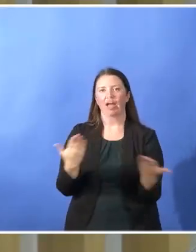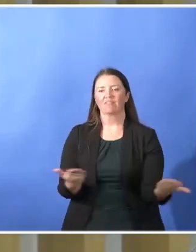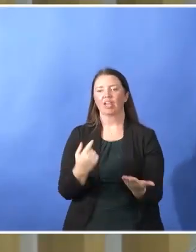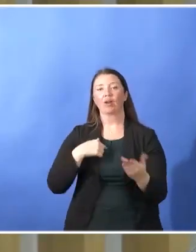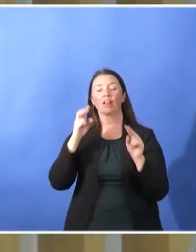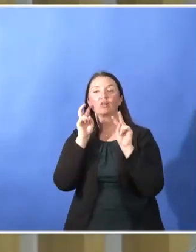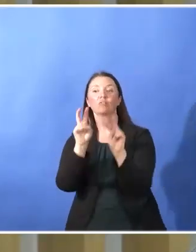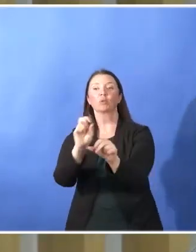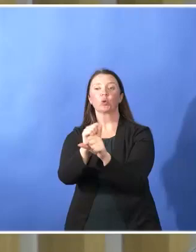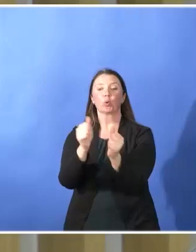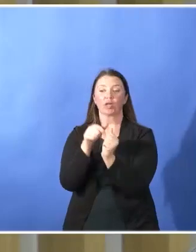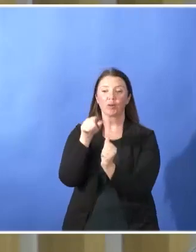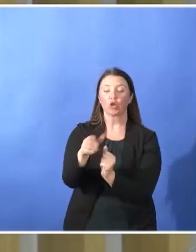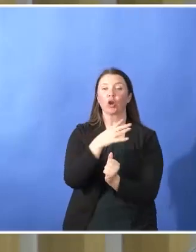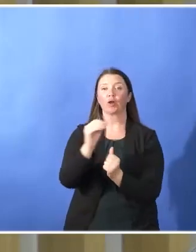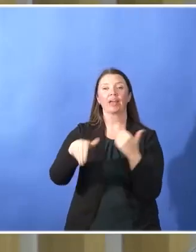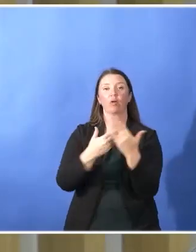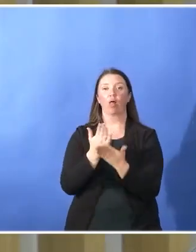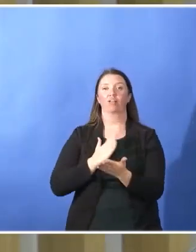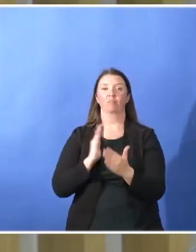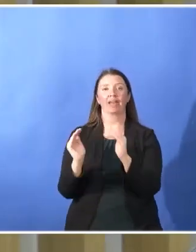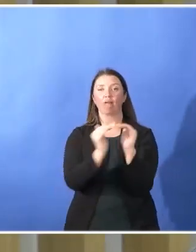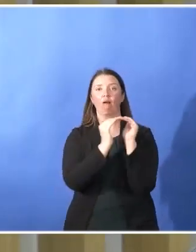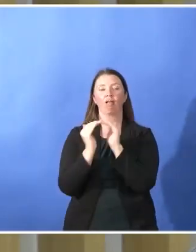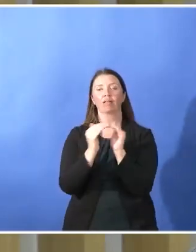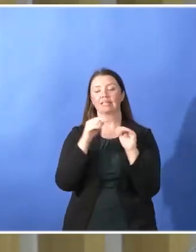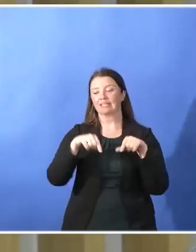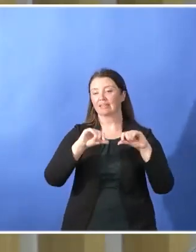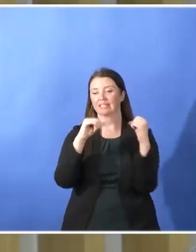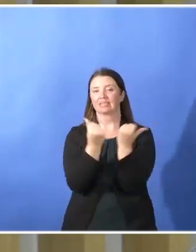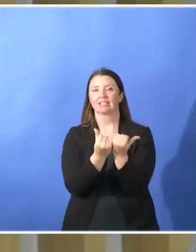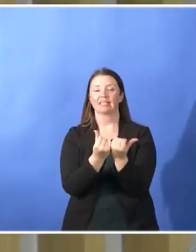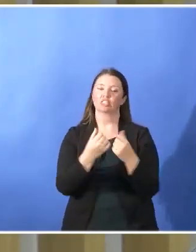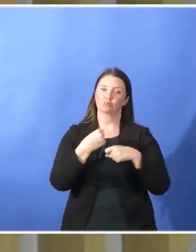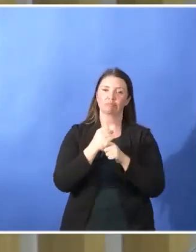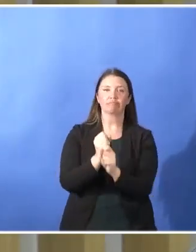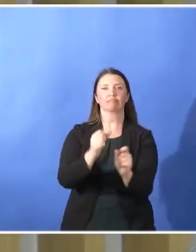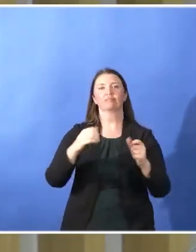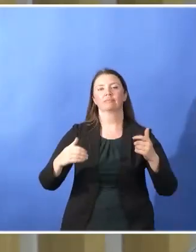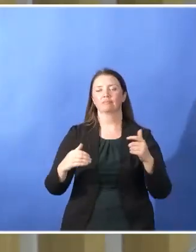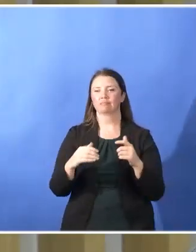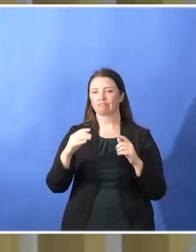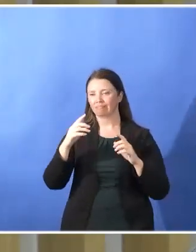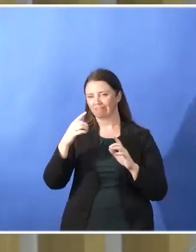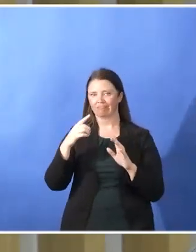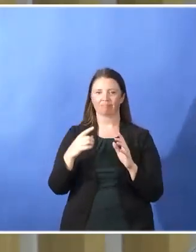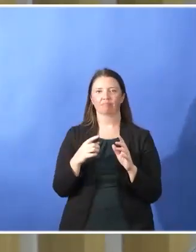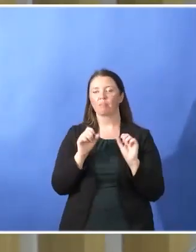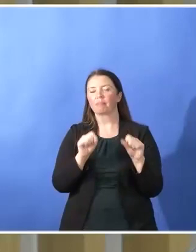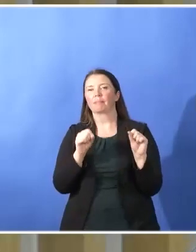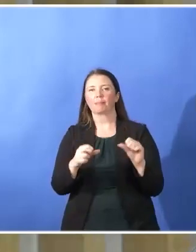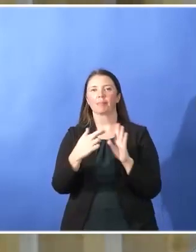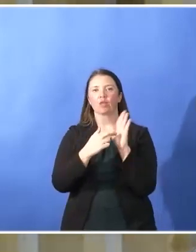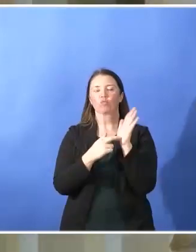WITHIN THE AGENCY AND WITHOUT. CHAIRWOMAN ROSENWORCEL: THANK YOU, COMMISSIONER SIMINGTON FOR YOUR SENSE OF